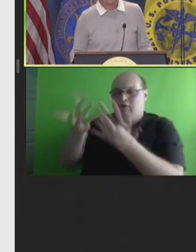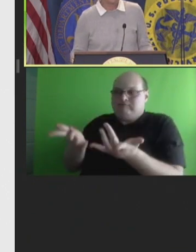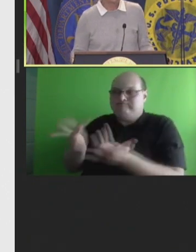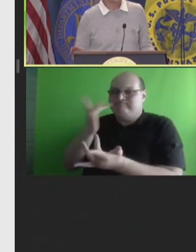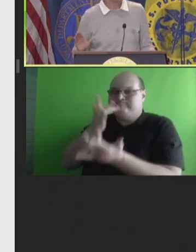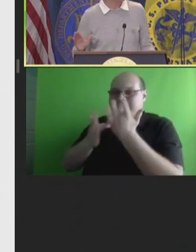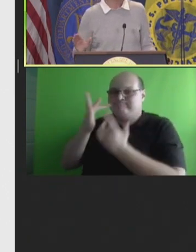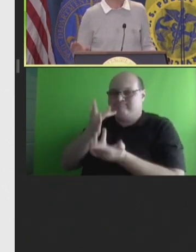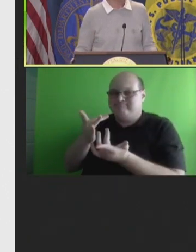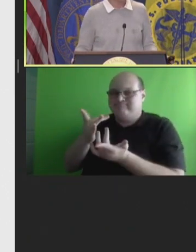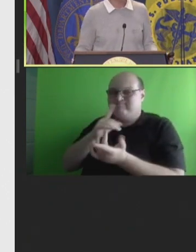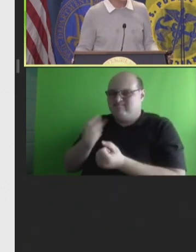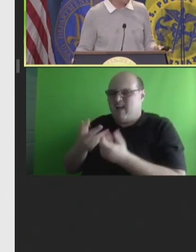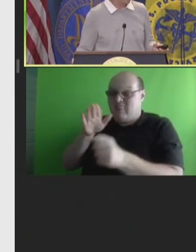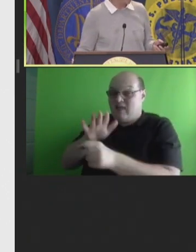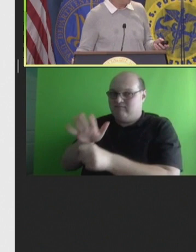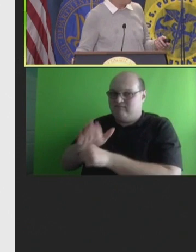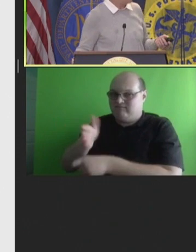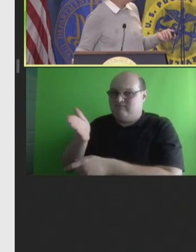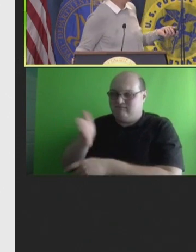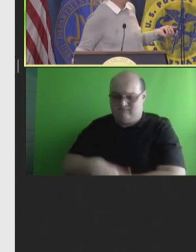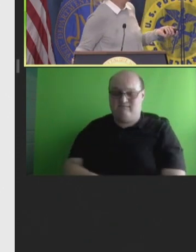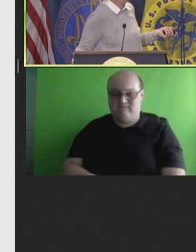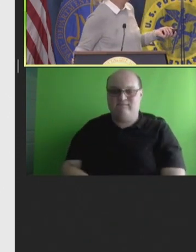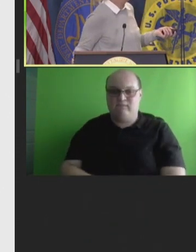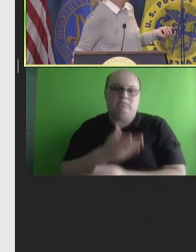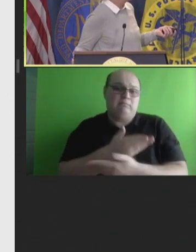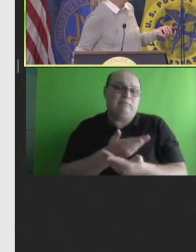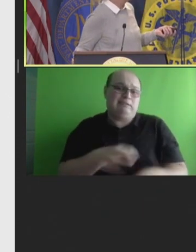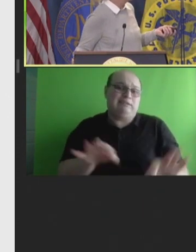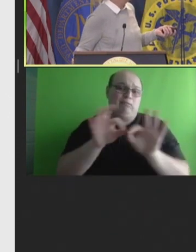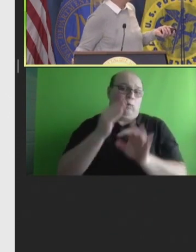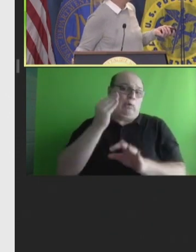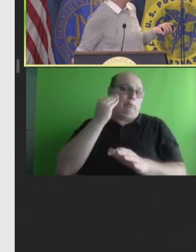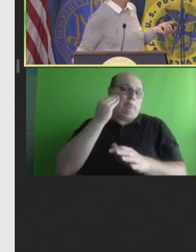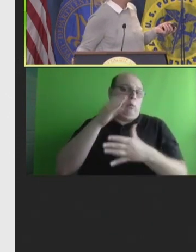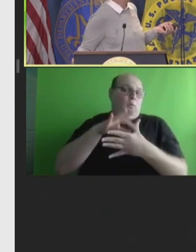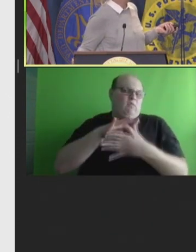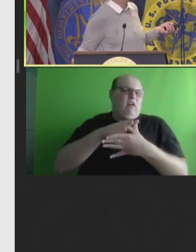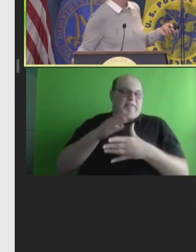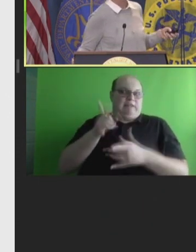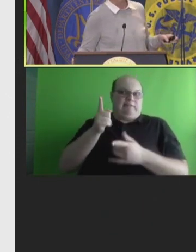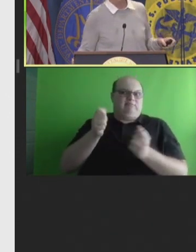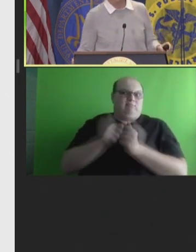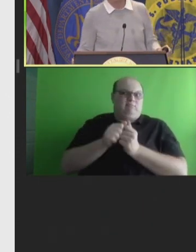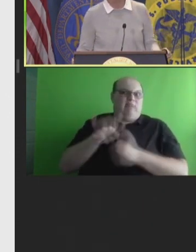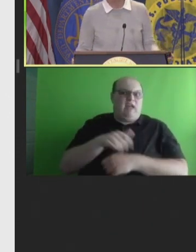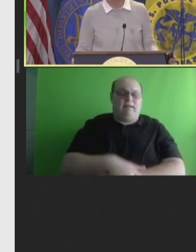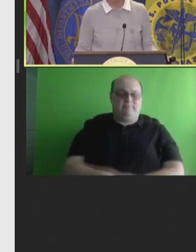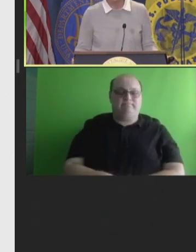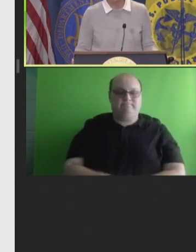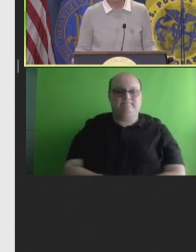that's just important context to know. And then you factor in what happened with the pandemic.